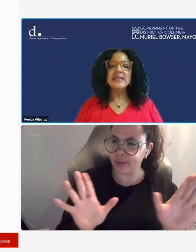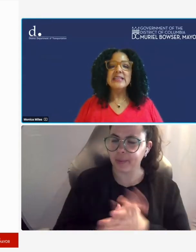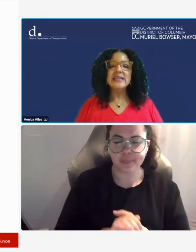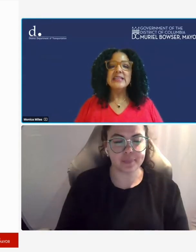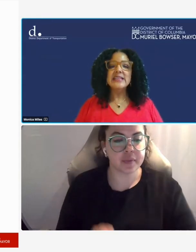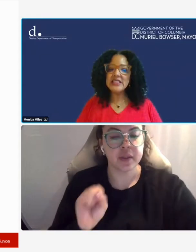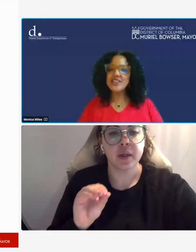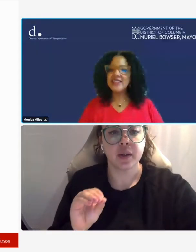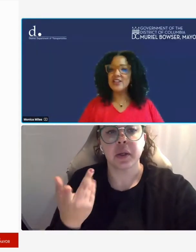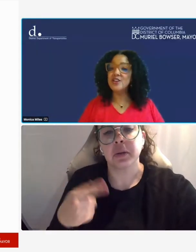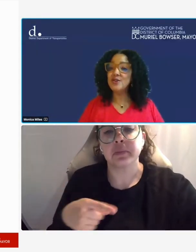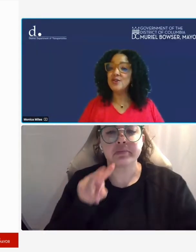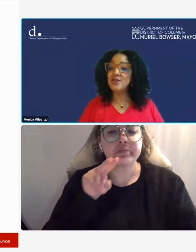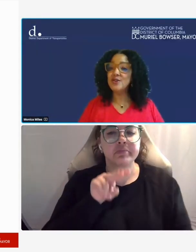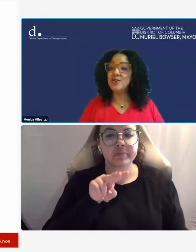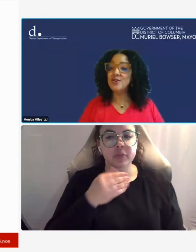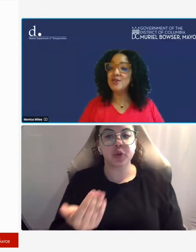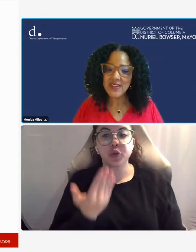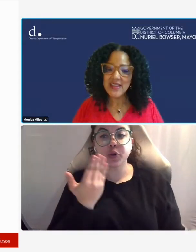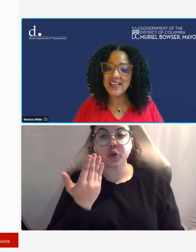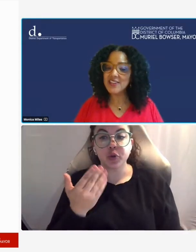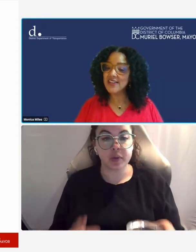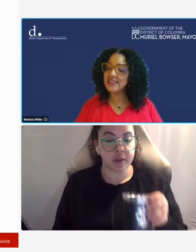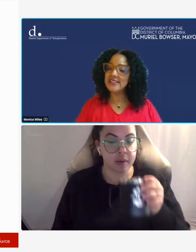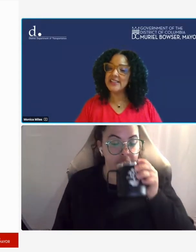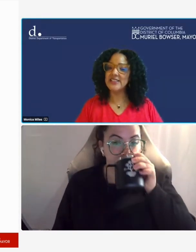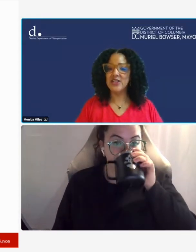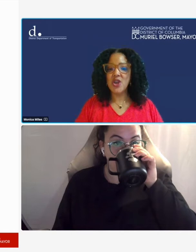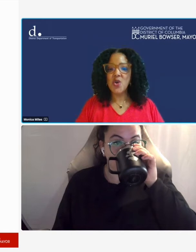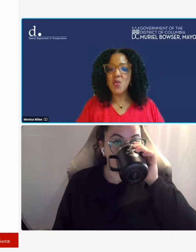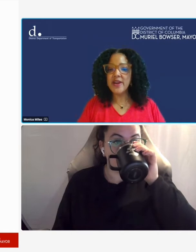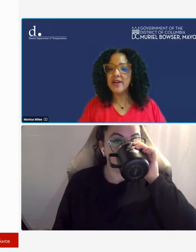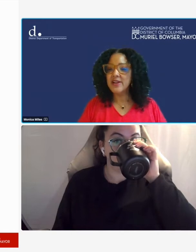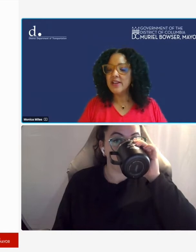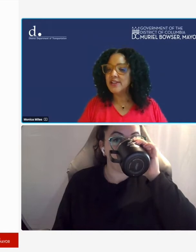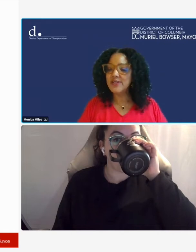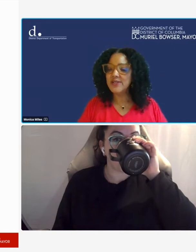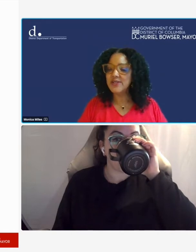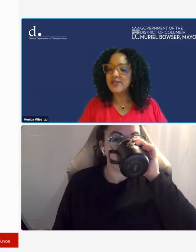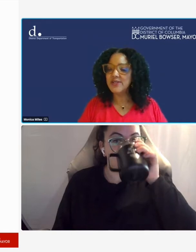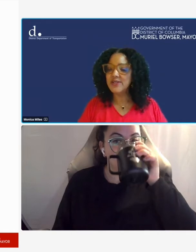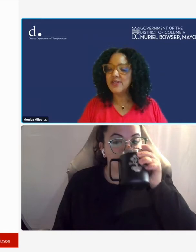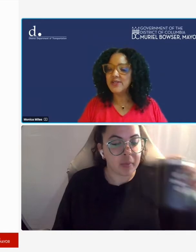take a look at the new phenomenon in the united states where you send your kids off to college